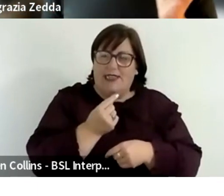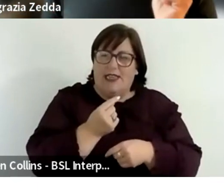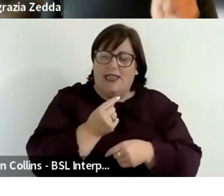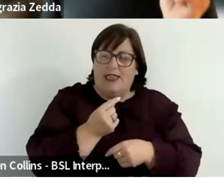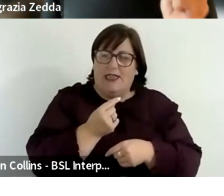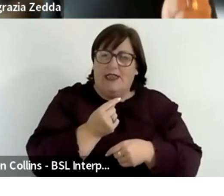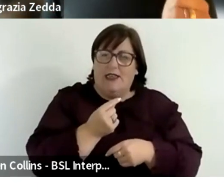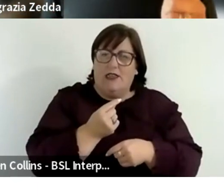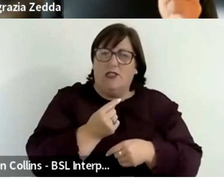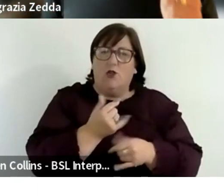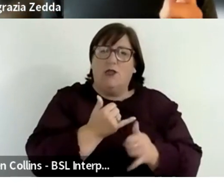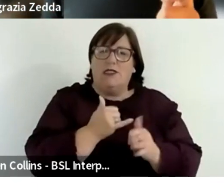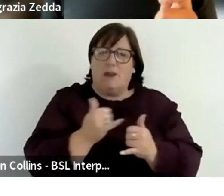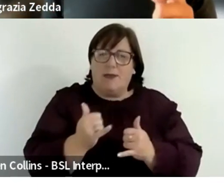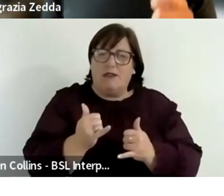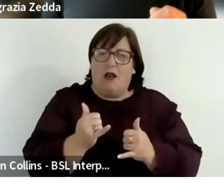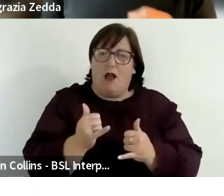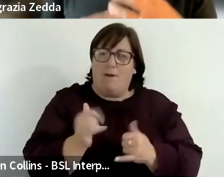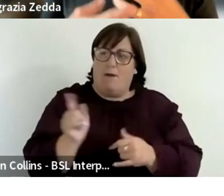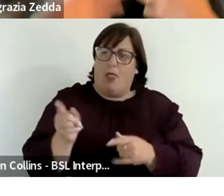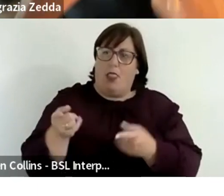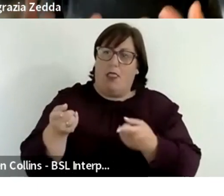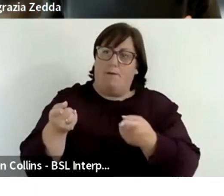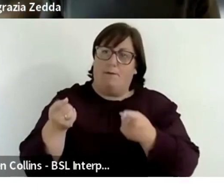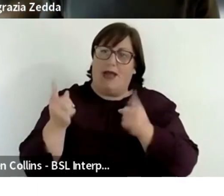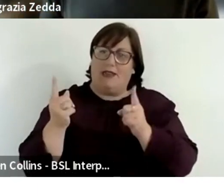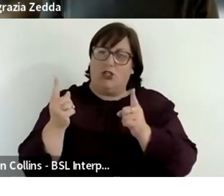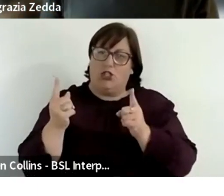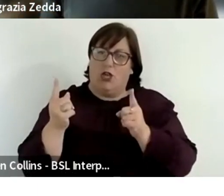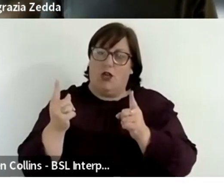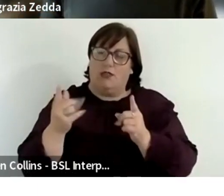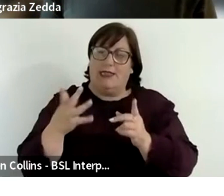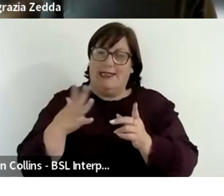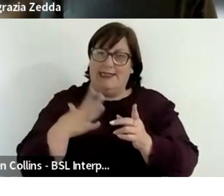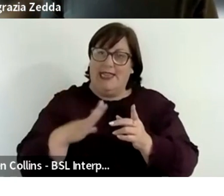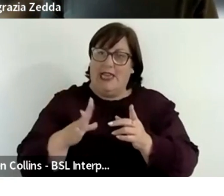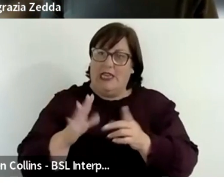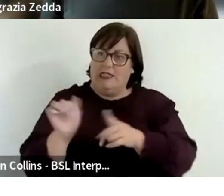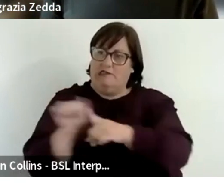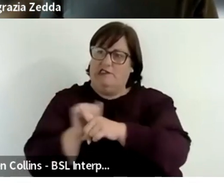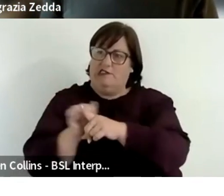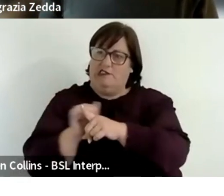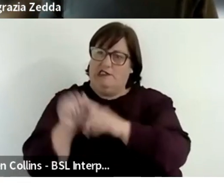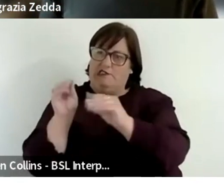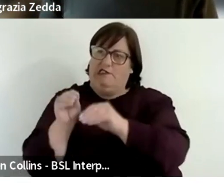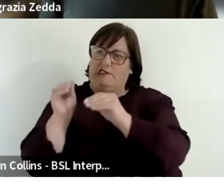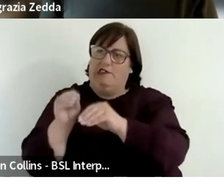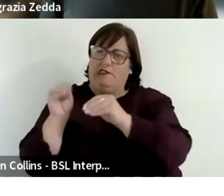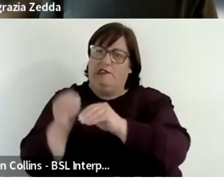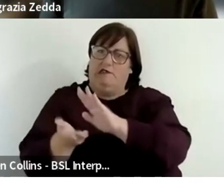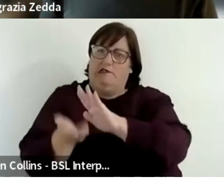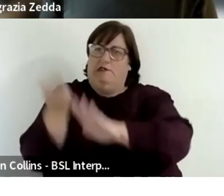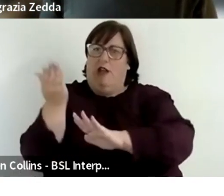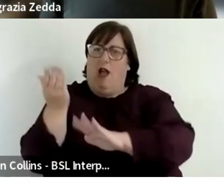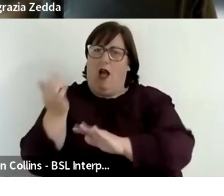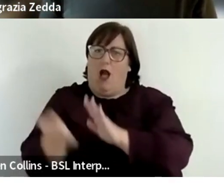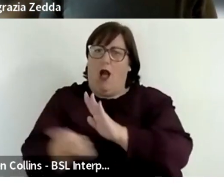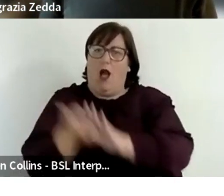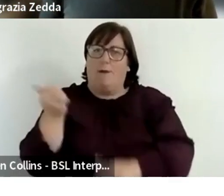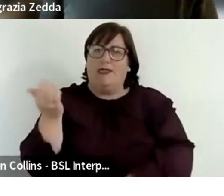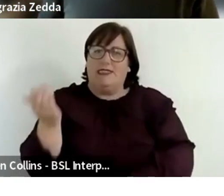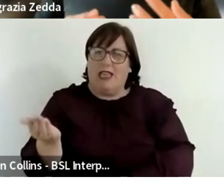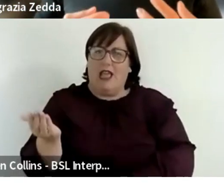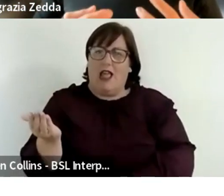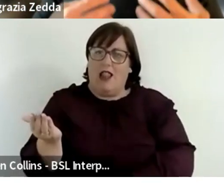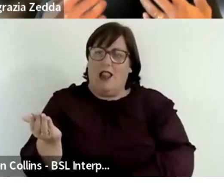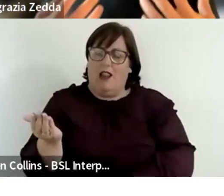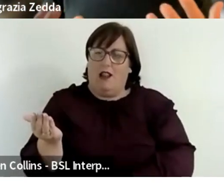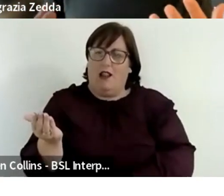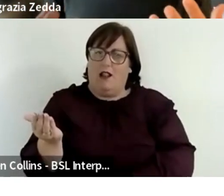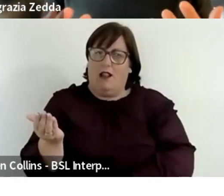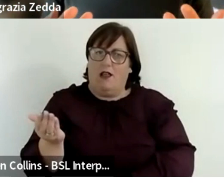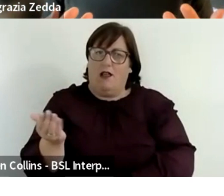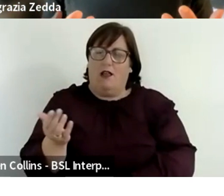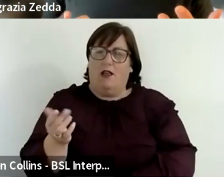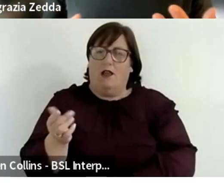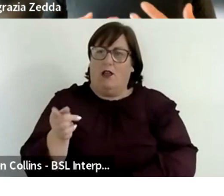So it's important that our managers are upskilled in the way that they manage their teams.